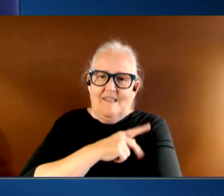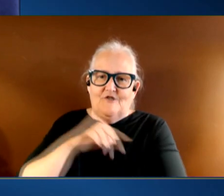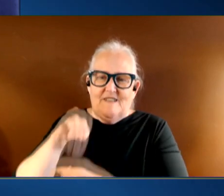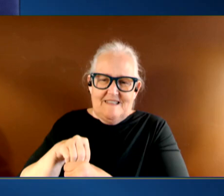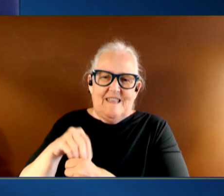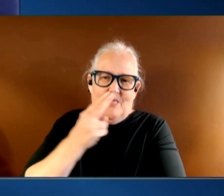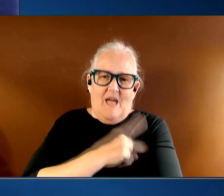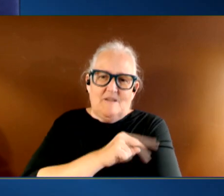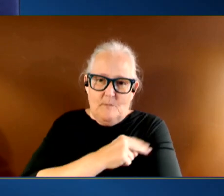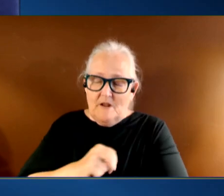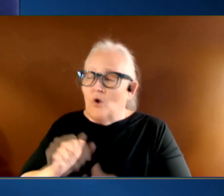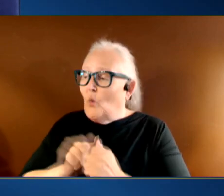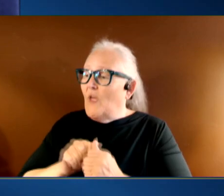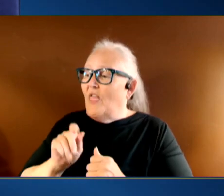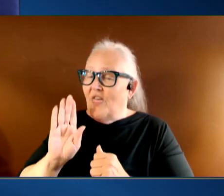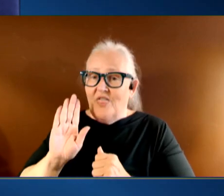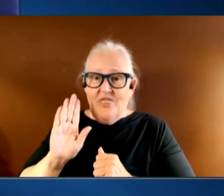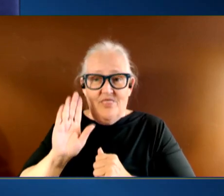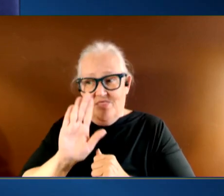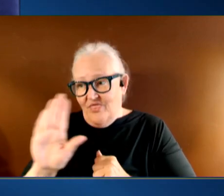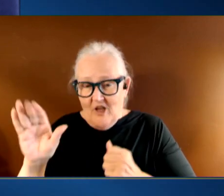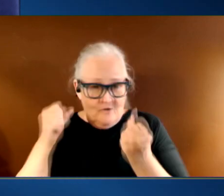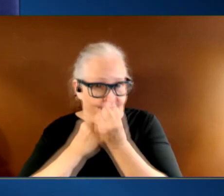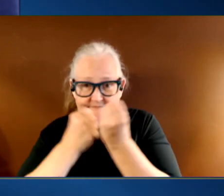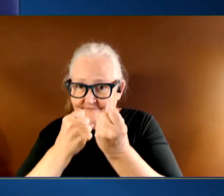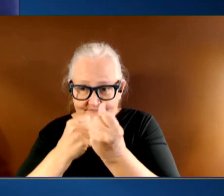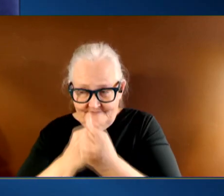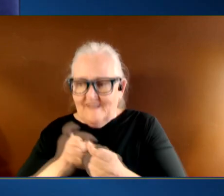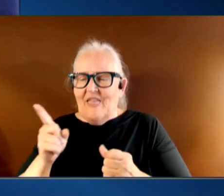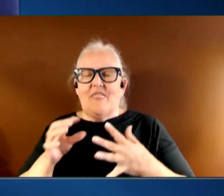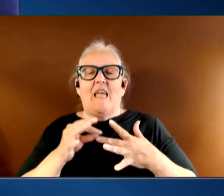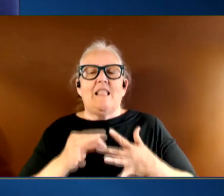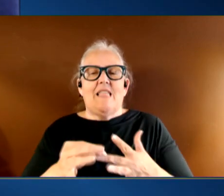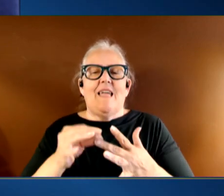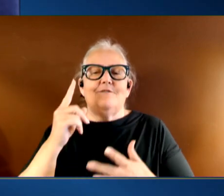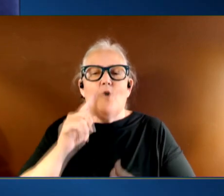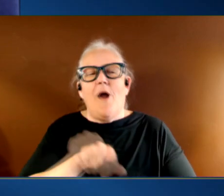they were able to pave the way for the other sickle cell people to come into his hospital. But